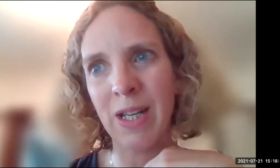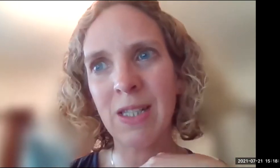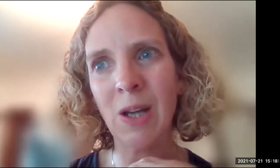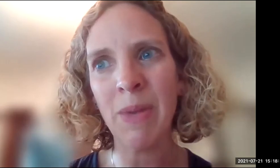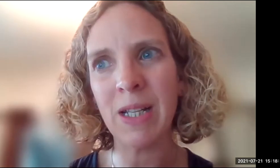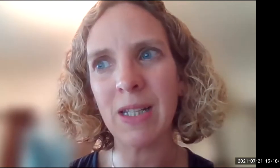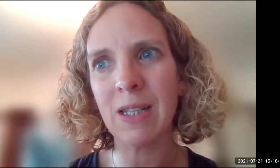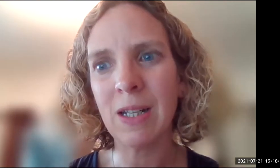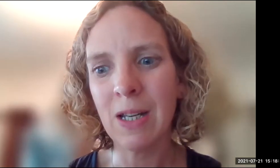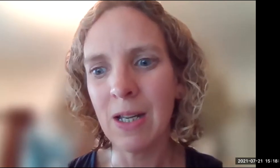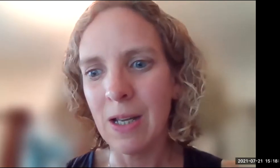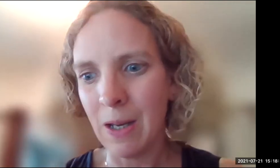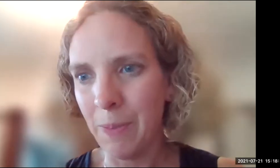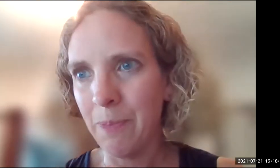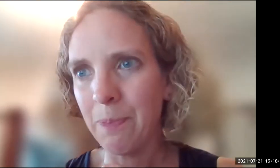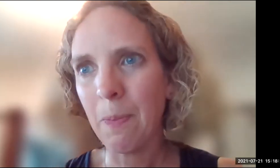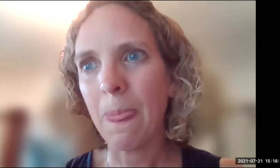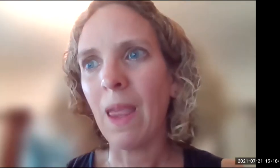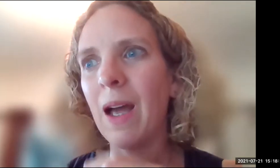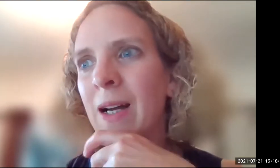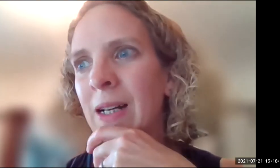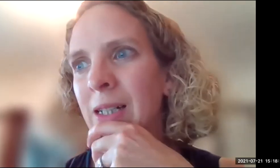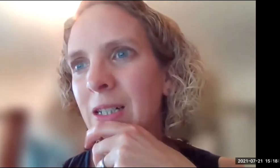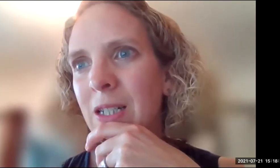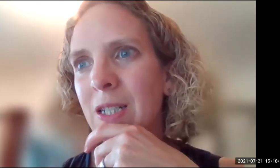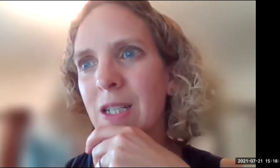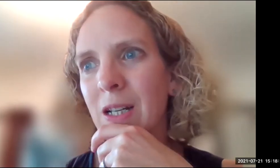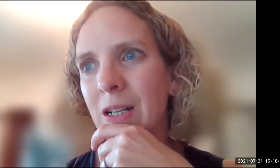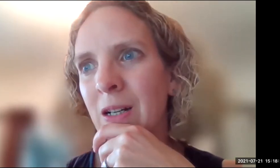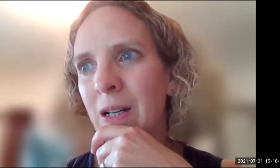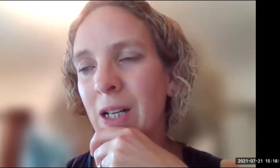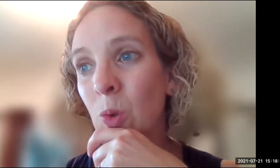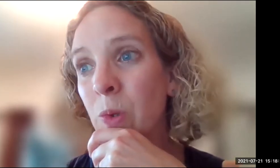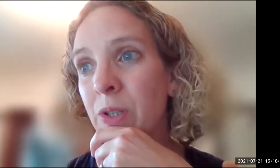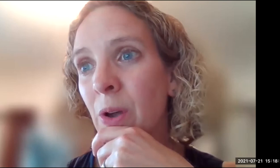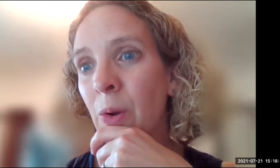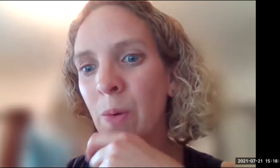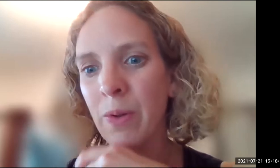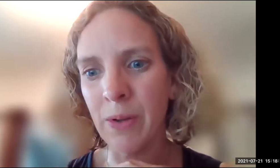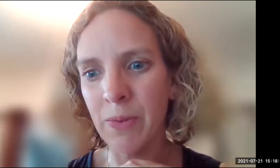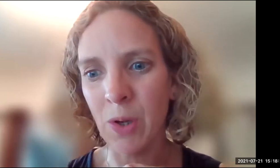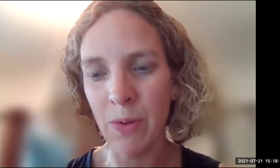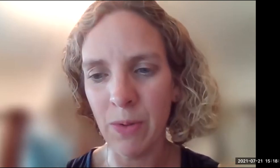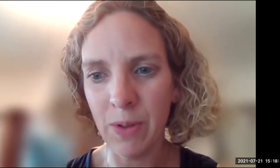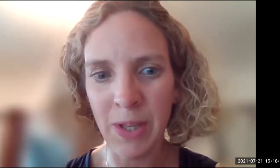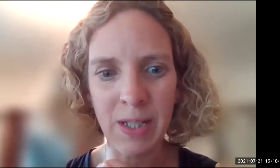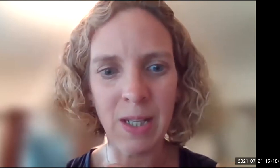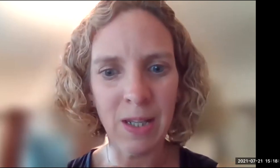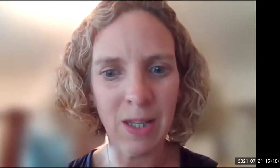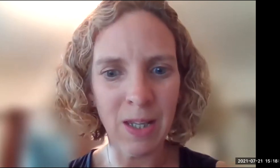that Daniela just shared will be something that we take forward through our various organizations to that